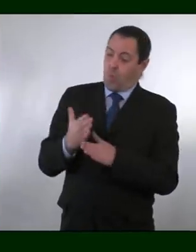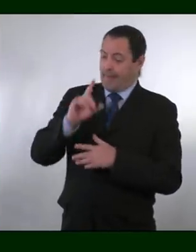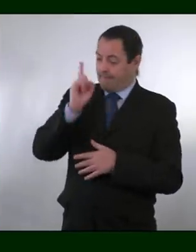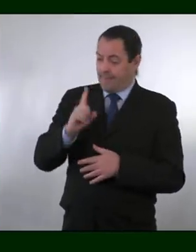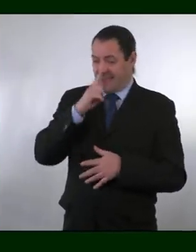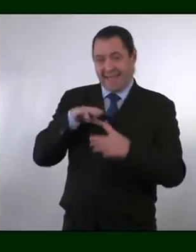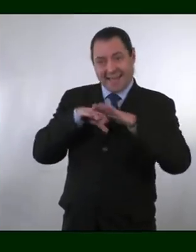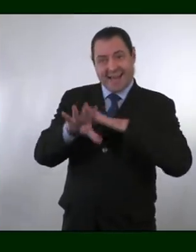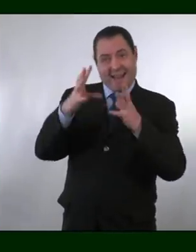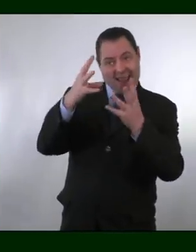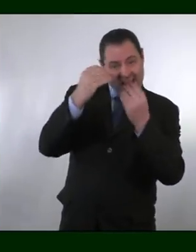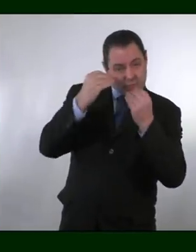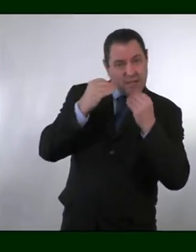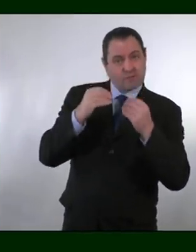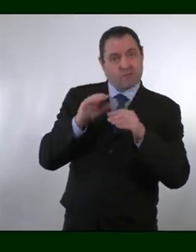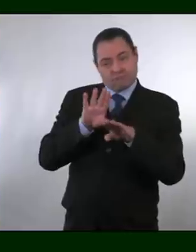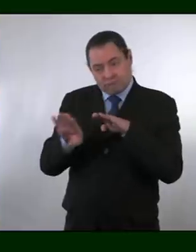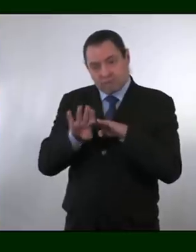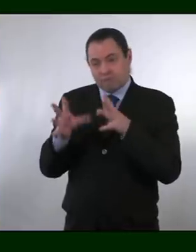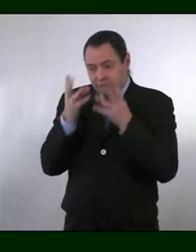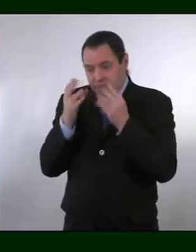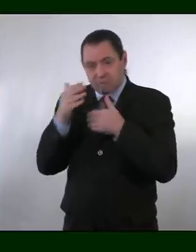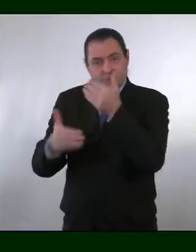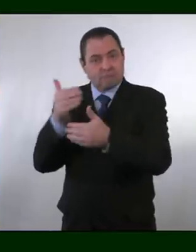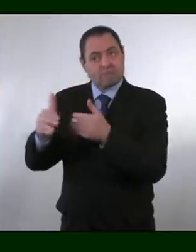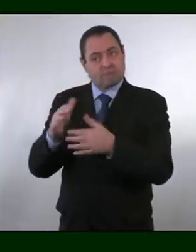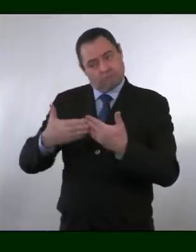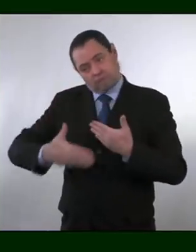training and skills for the future? >>The Prime Minister